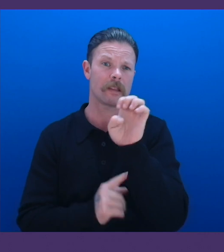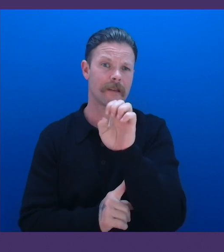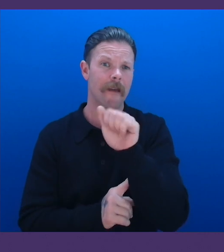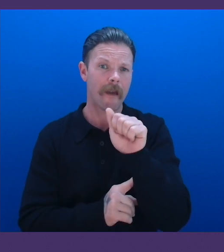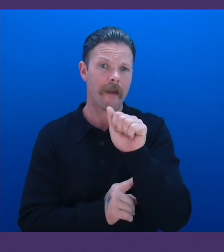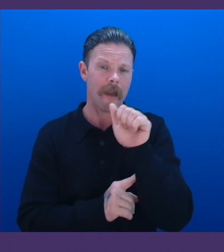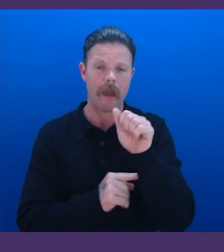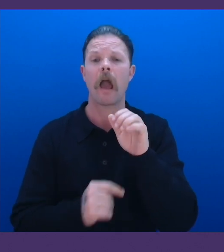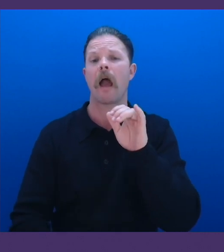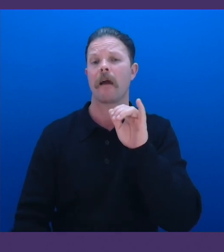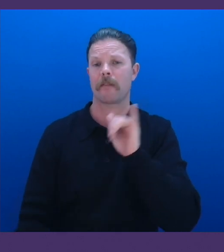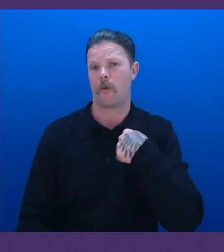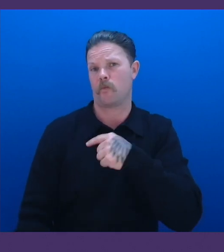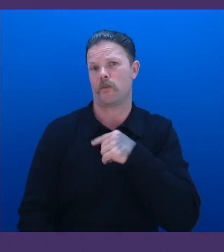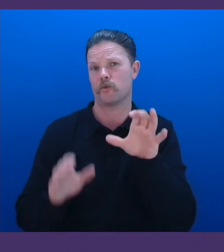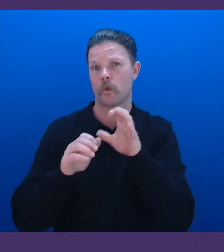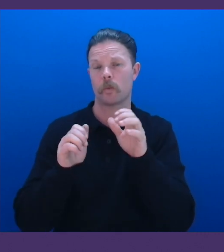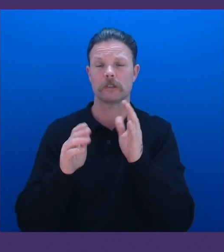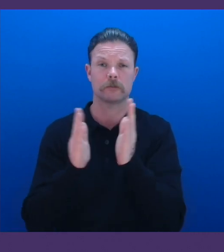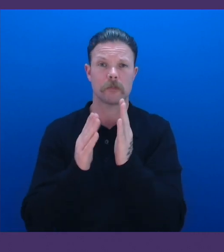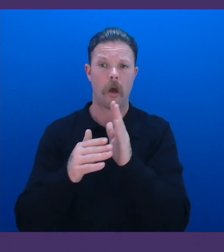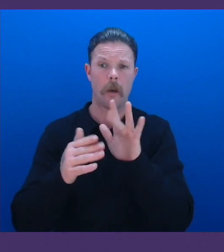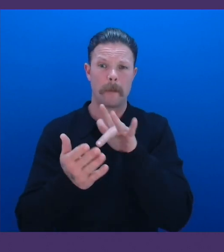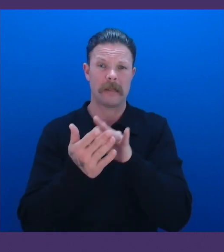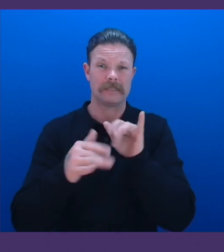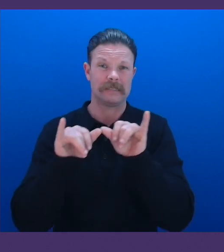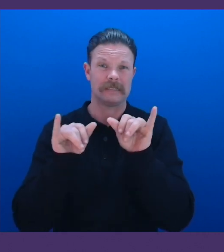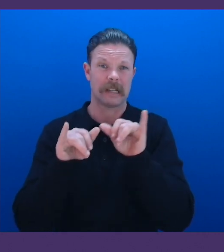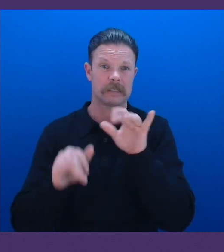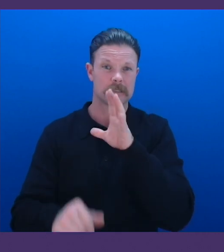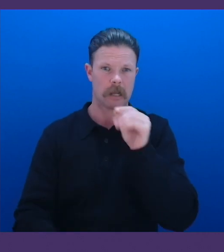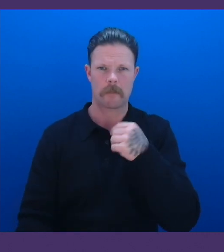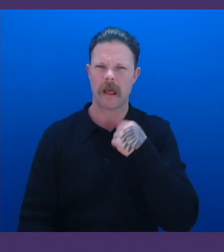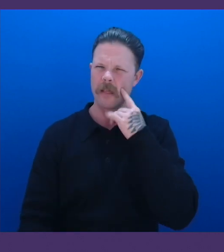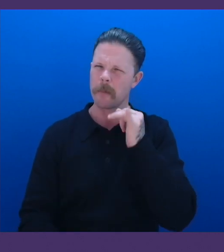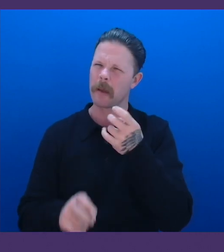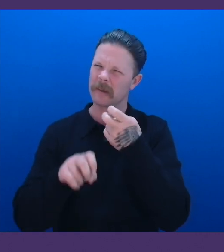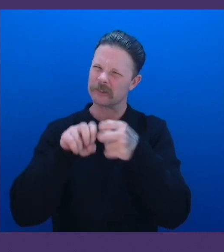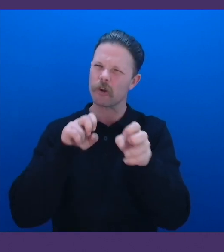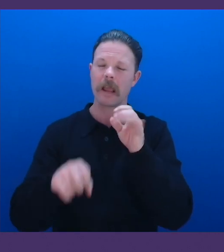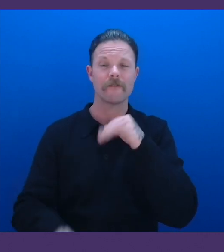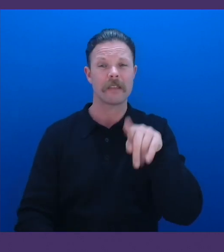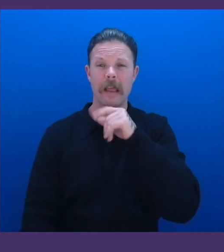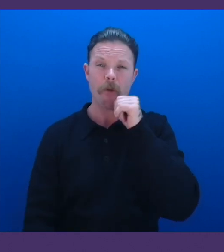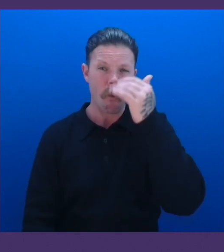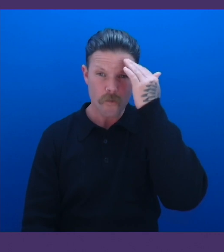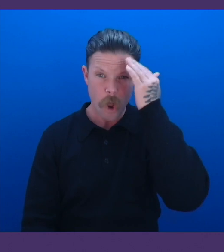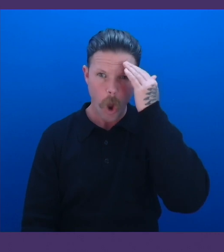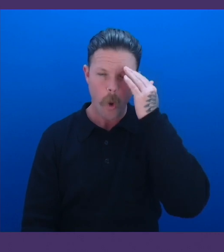The smaller and mid-sized companies, that is I think a little bit more tricky because if they don't know, I mean, it's kind of the unknown unknown.